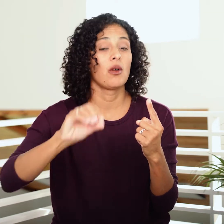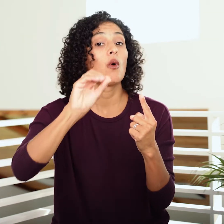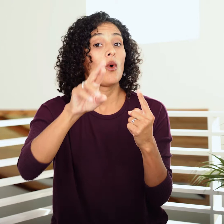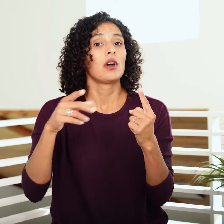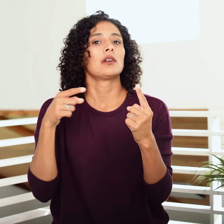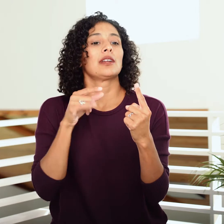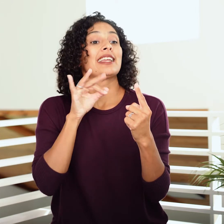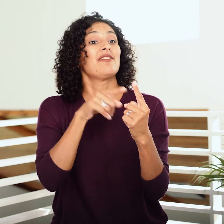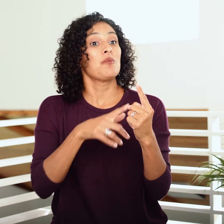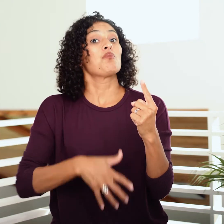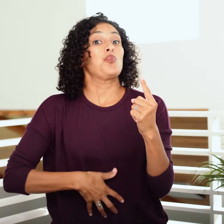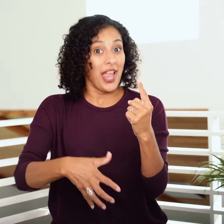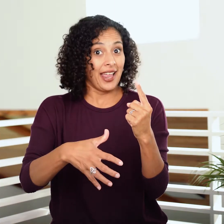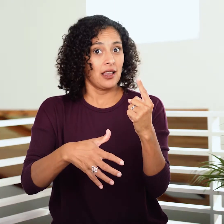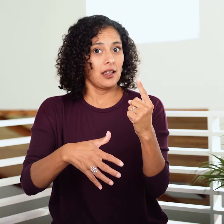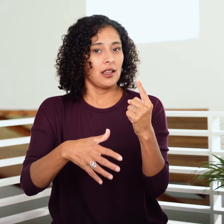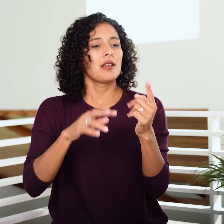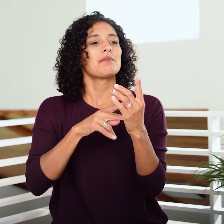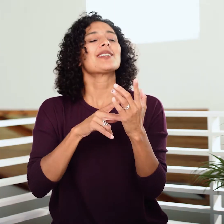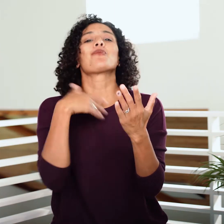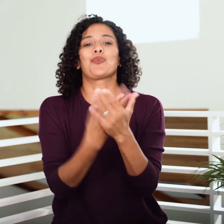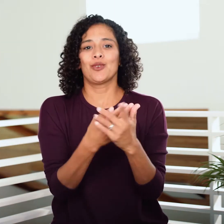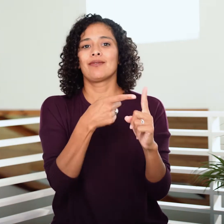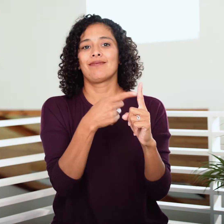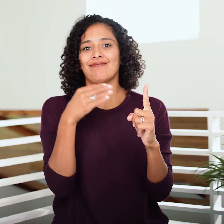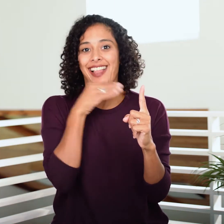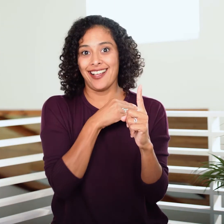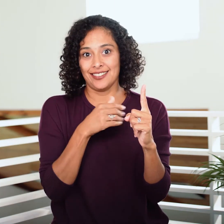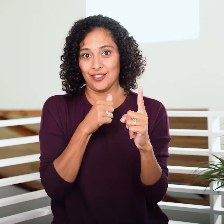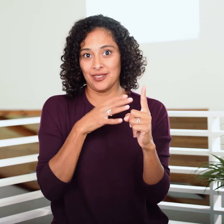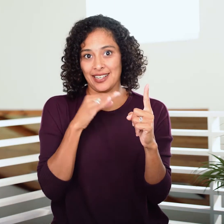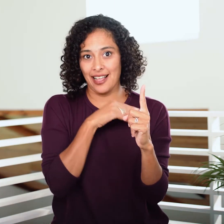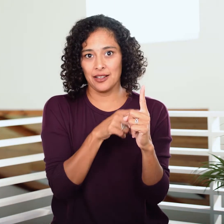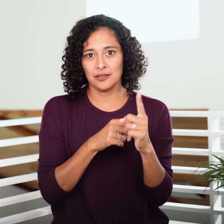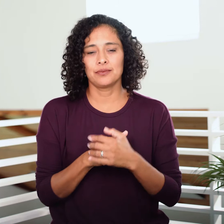and (2) if she gets pregnant, it could potentially prove she’s lying.